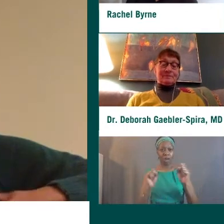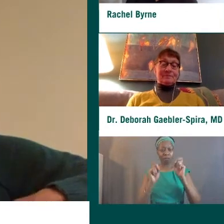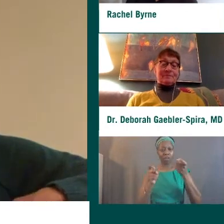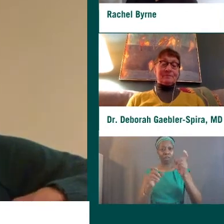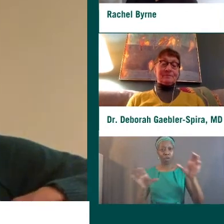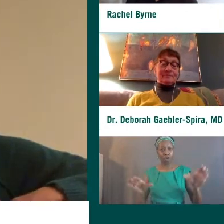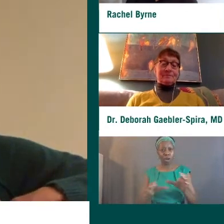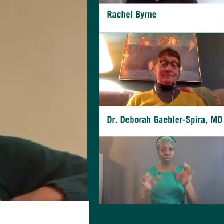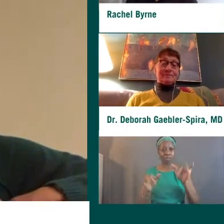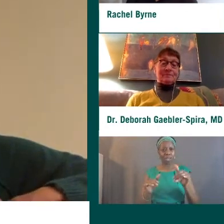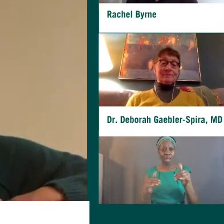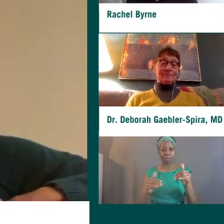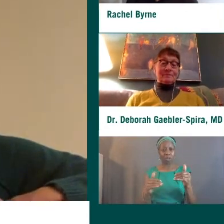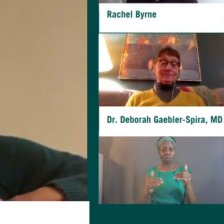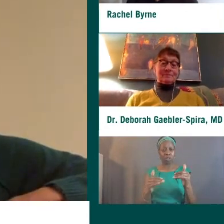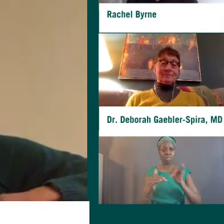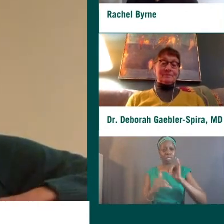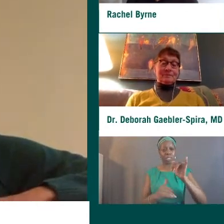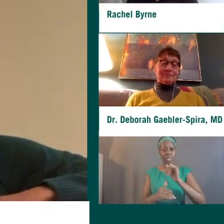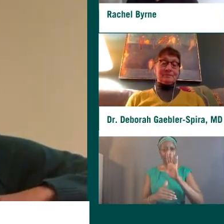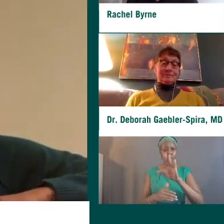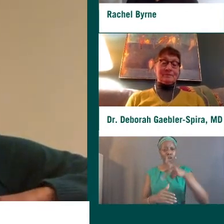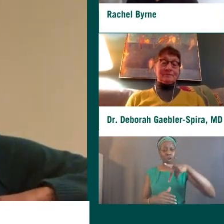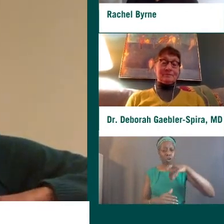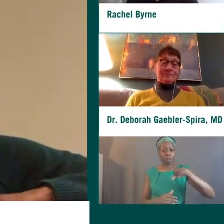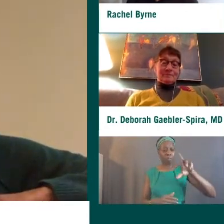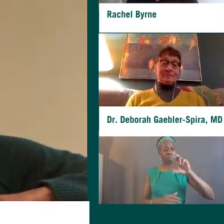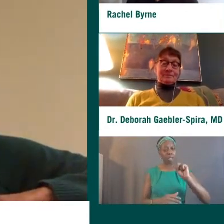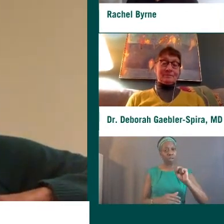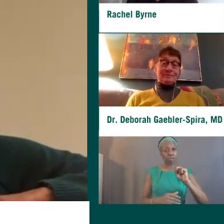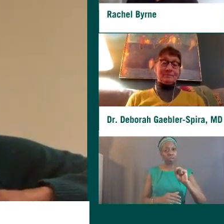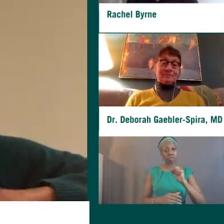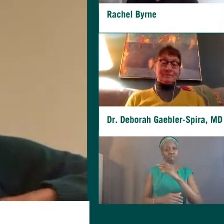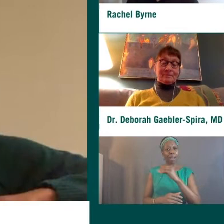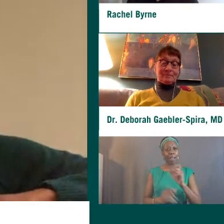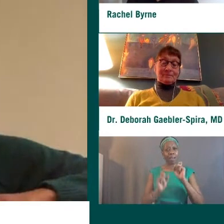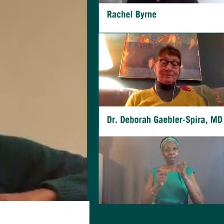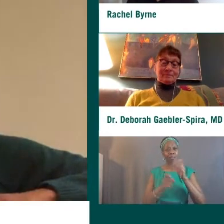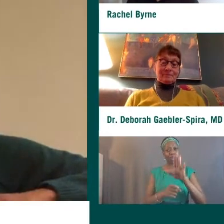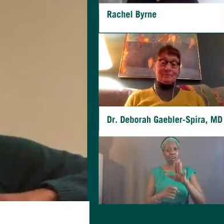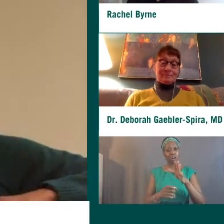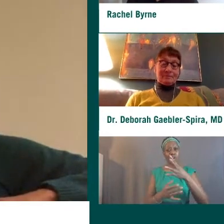to what her peers are involved in. And just giving her a social life as well.